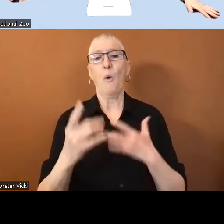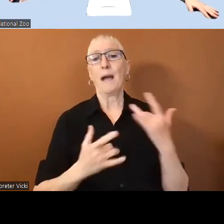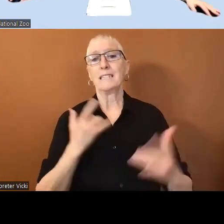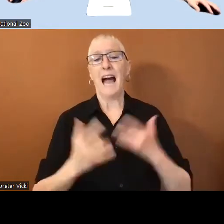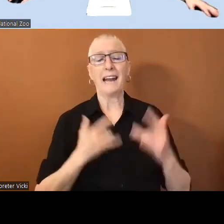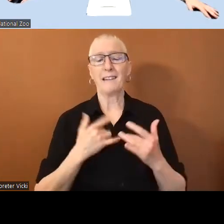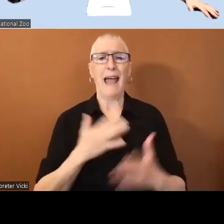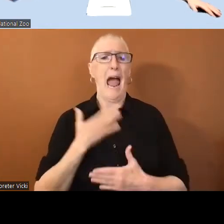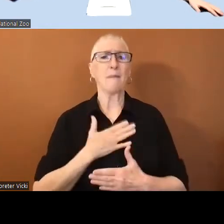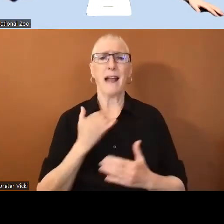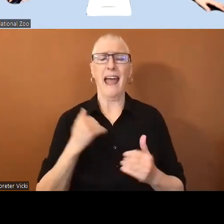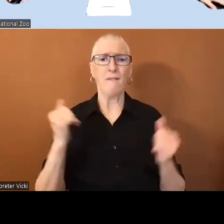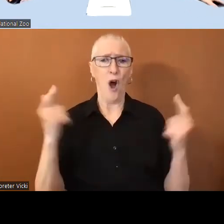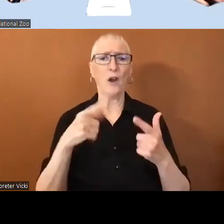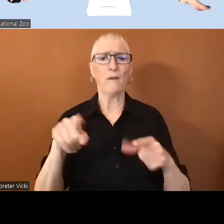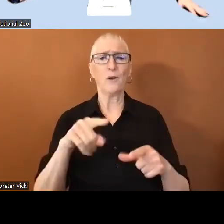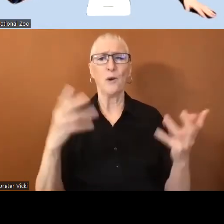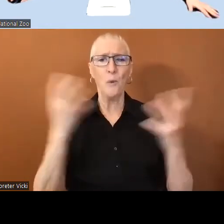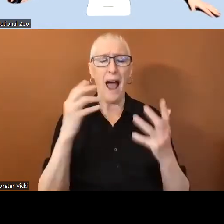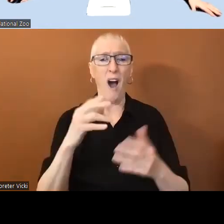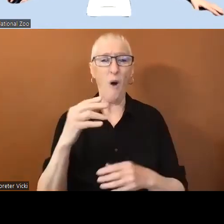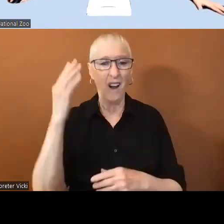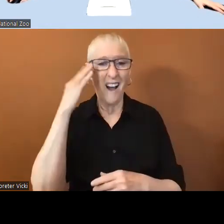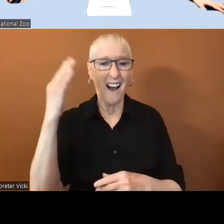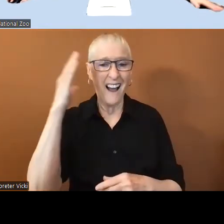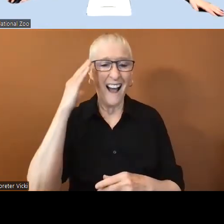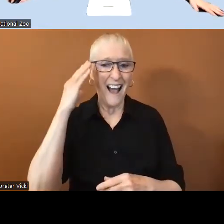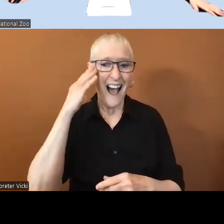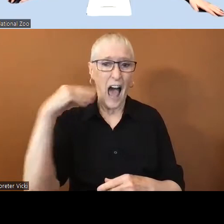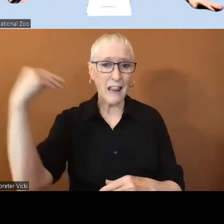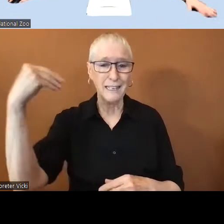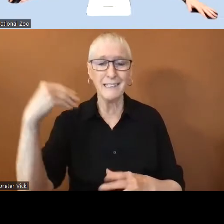happy to have everybody. Wow, Netherlands. That's so far away. We're so happy that you're here.